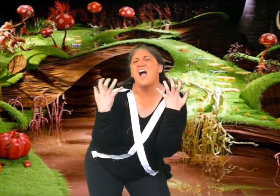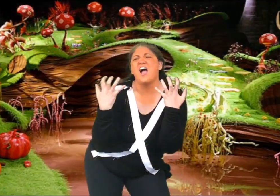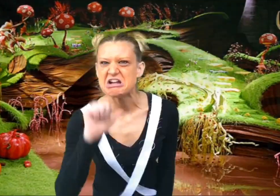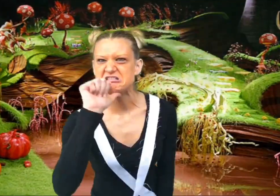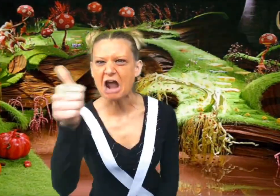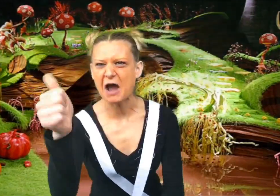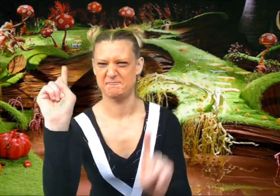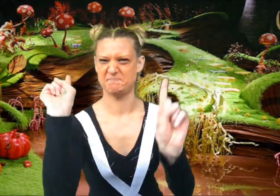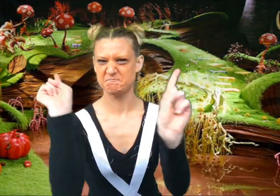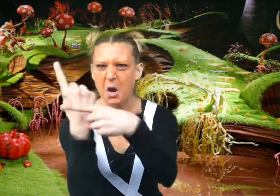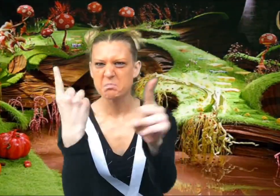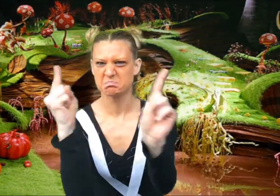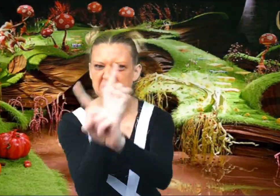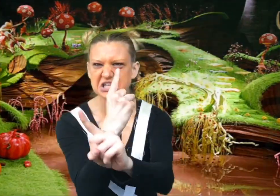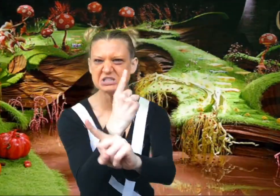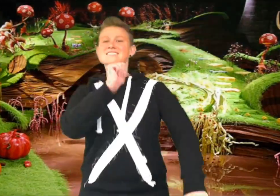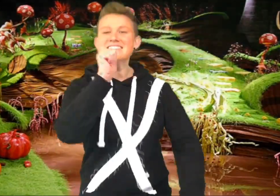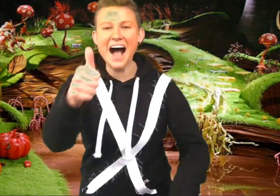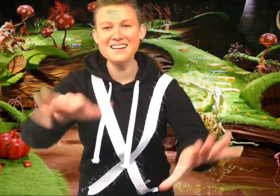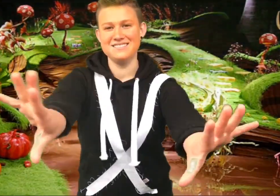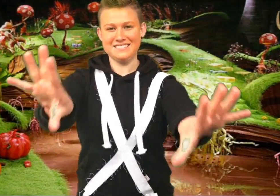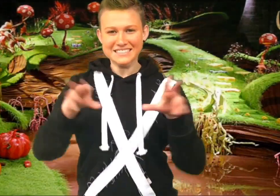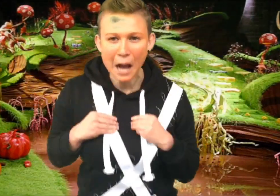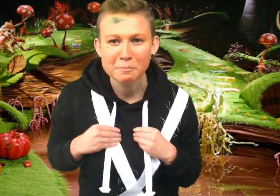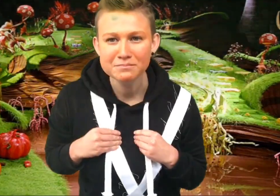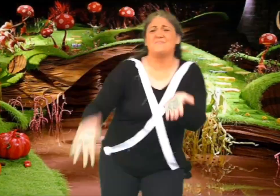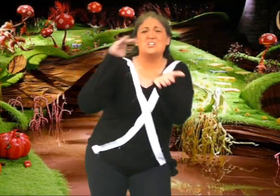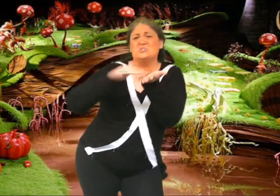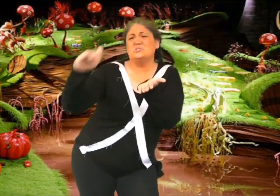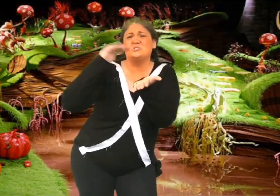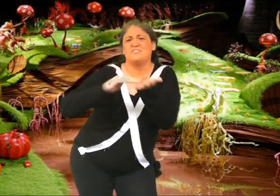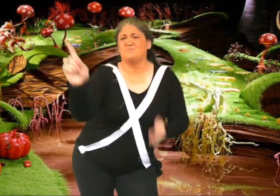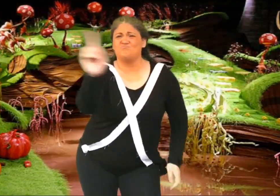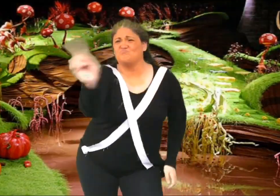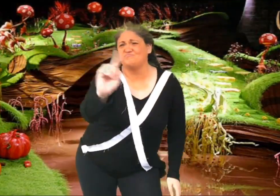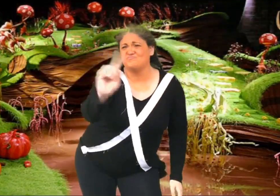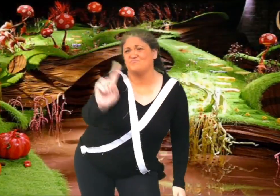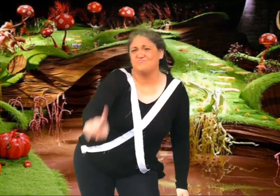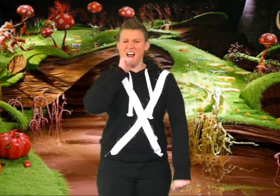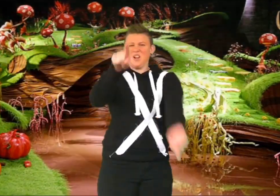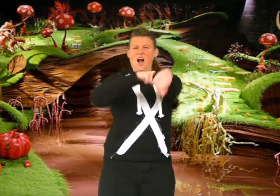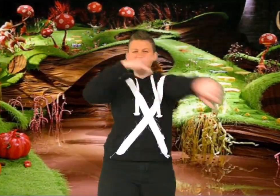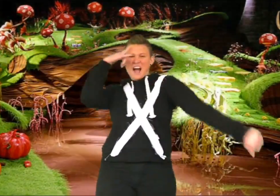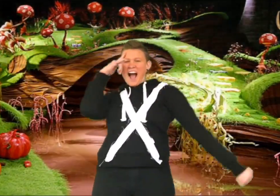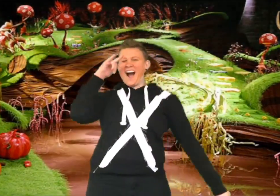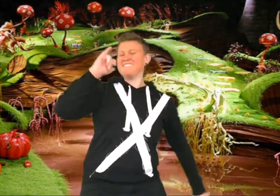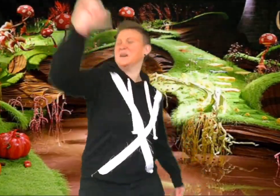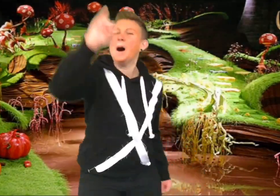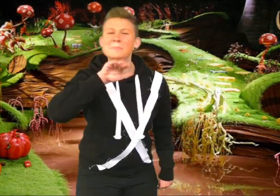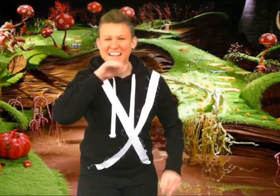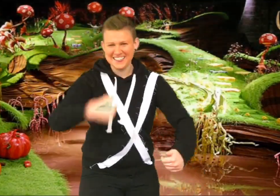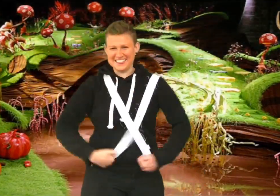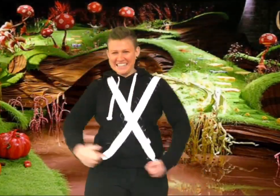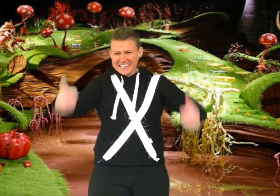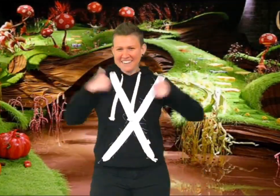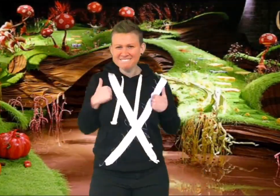Great Scott! It simply wouldn’t do! However long this pig might live,